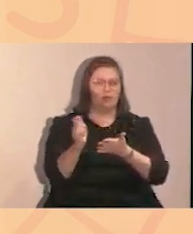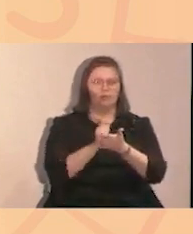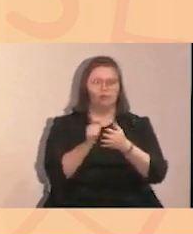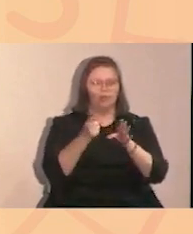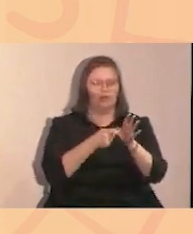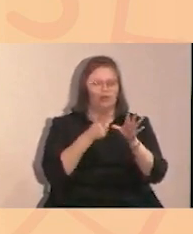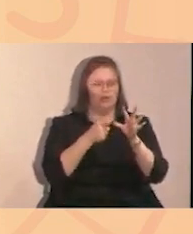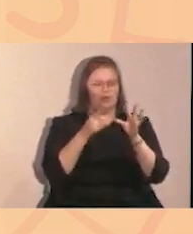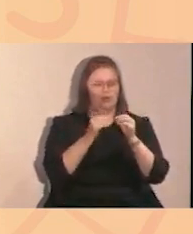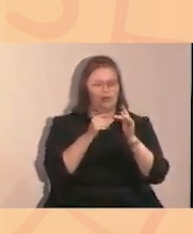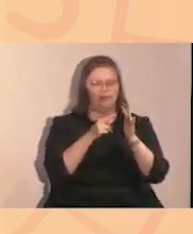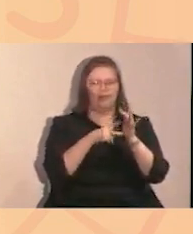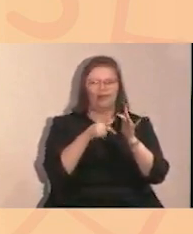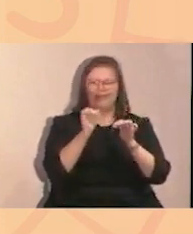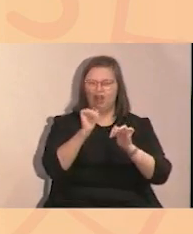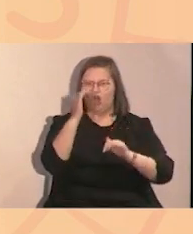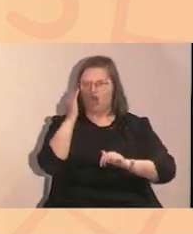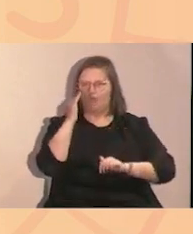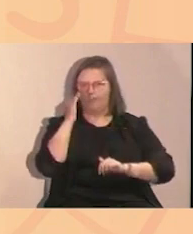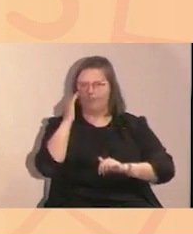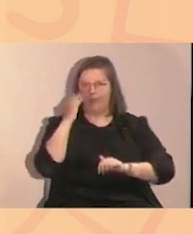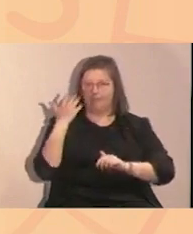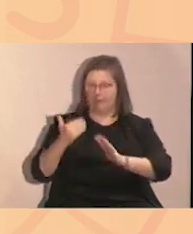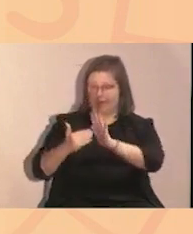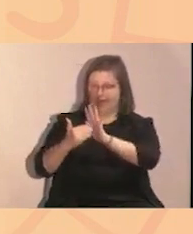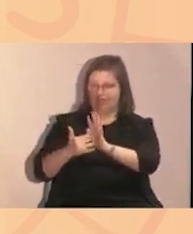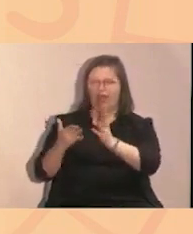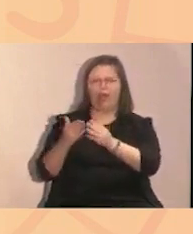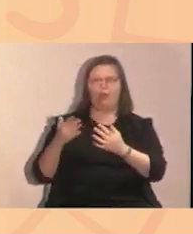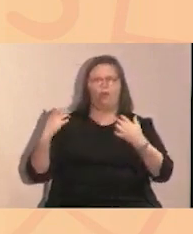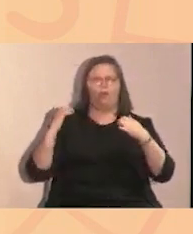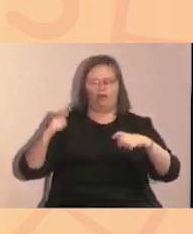and we had a chair set with a blanket in there to talk about the warmth that was lacking